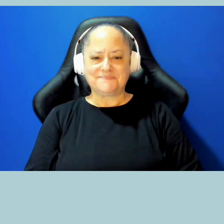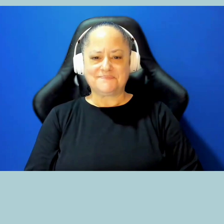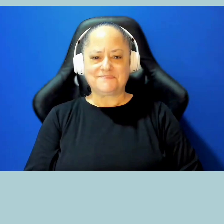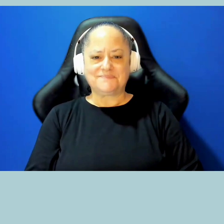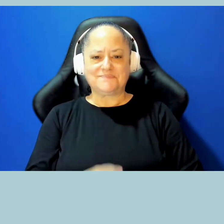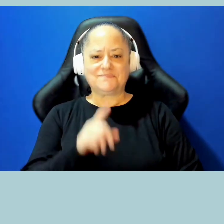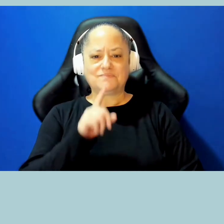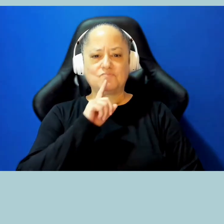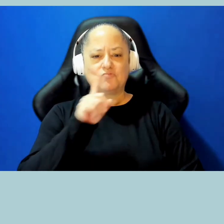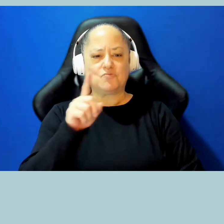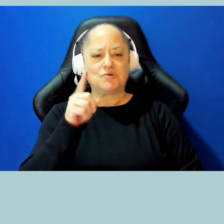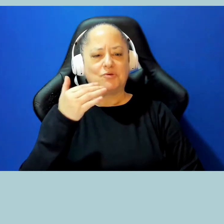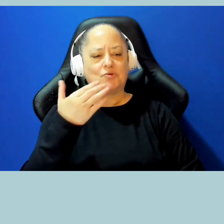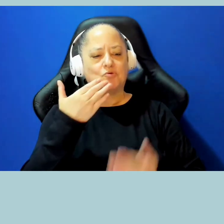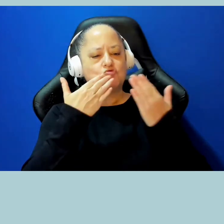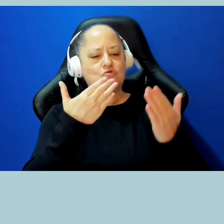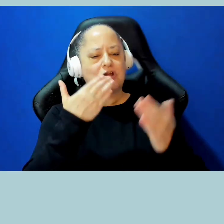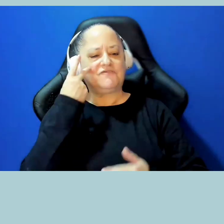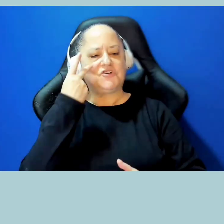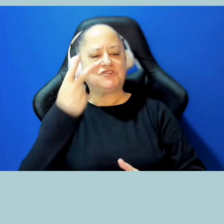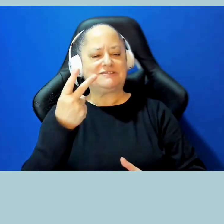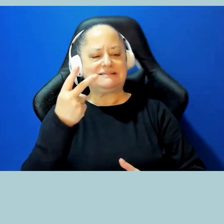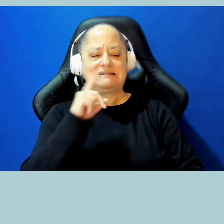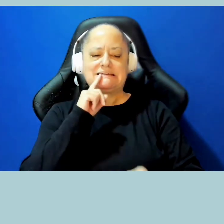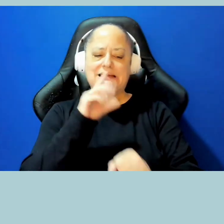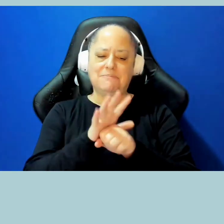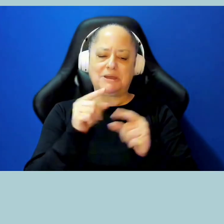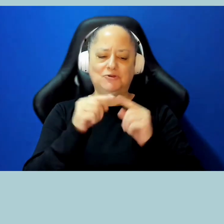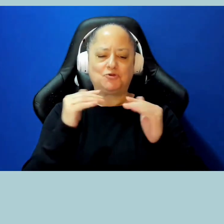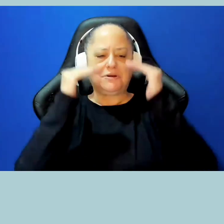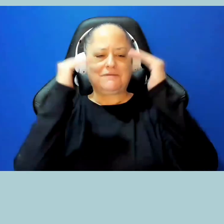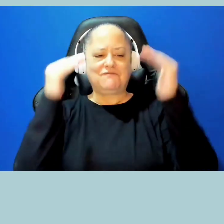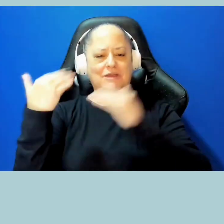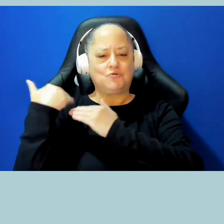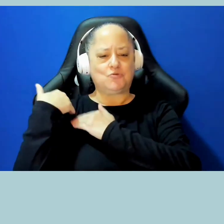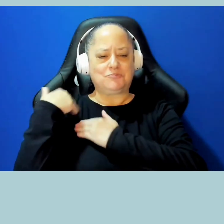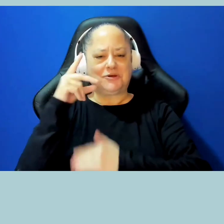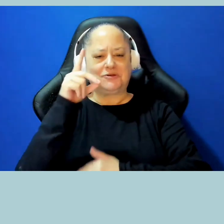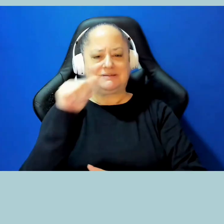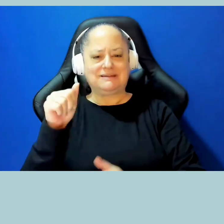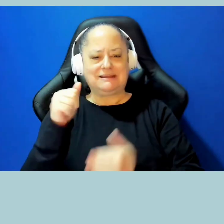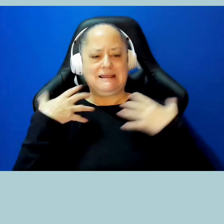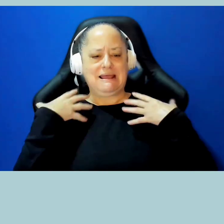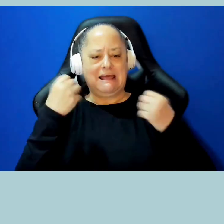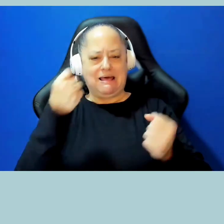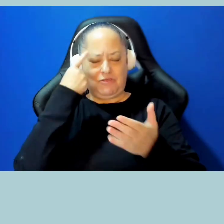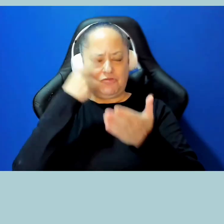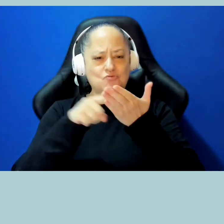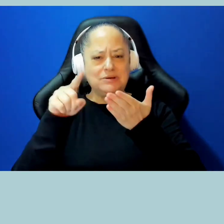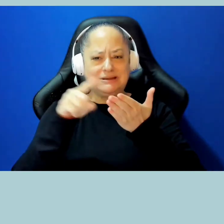grateful to see kind of this commitment to advancing responsible disability health research and i'm eager